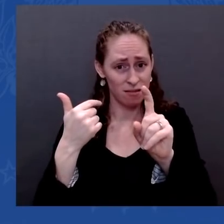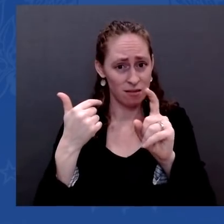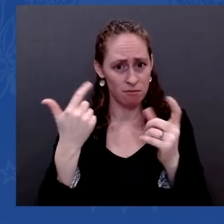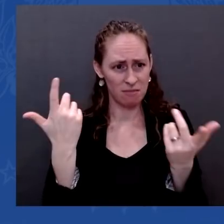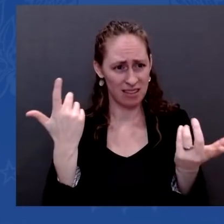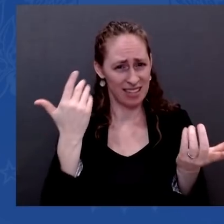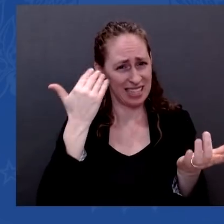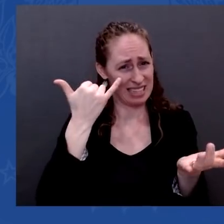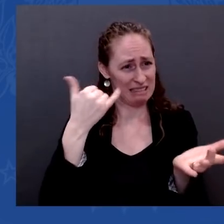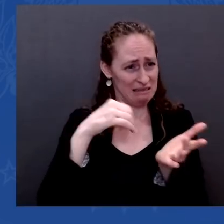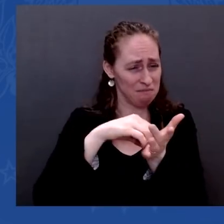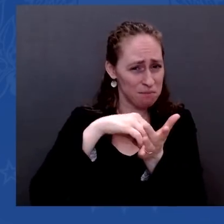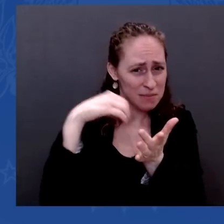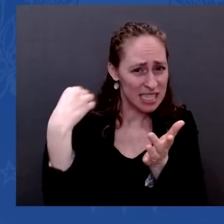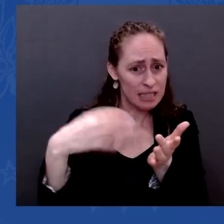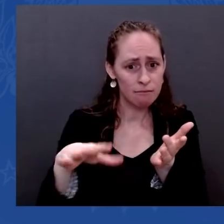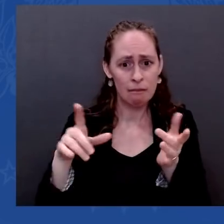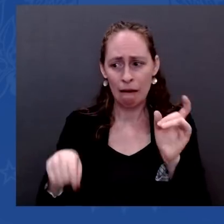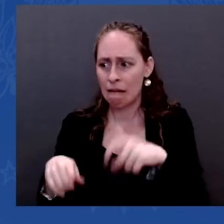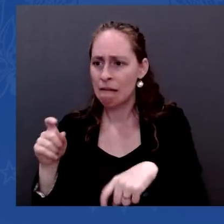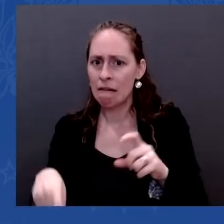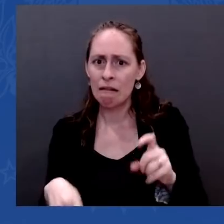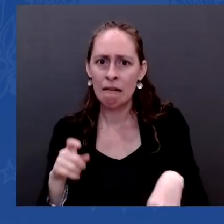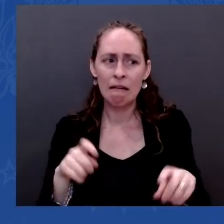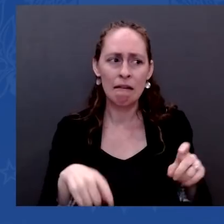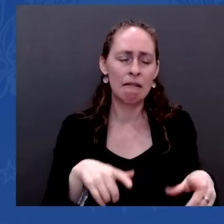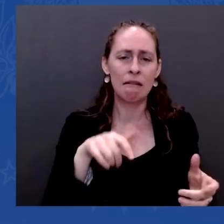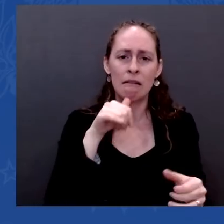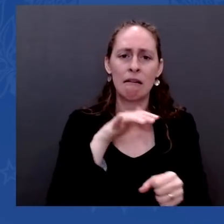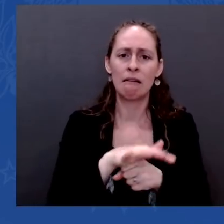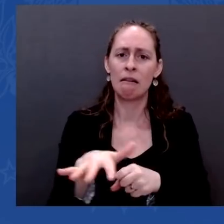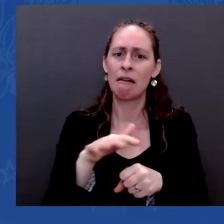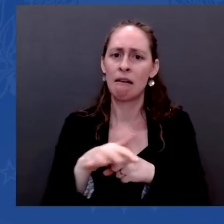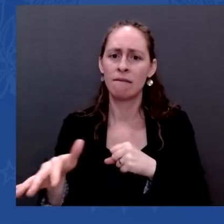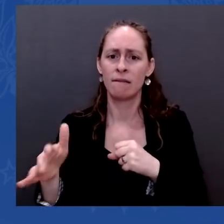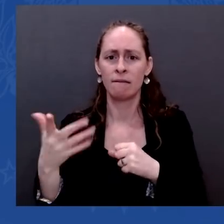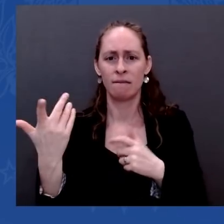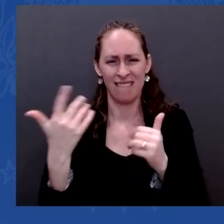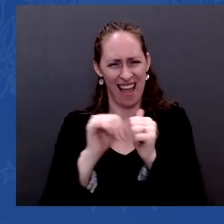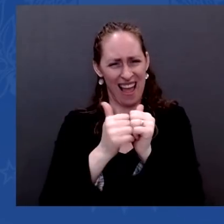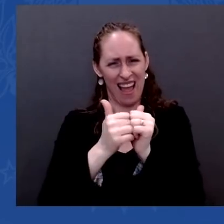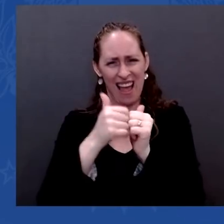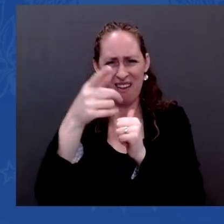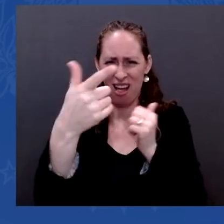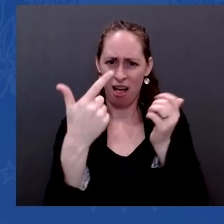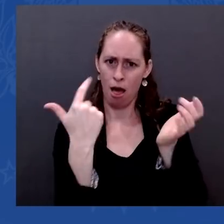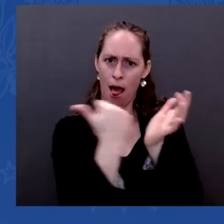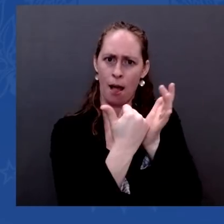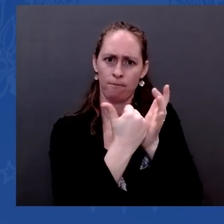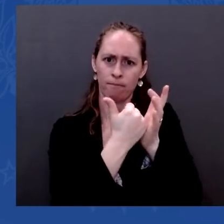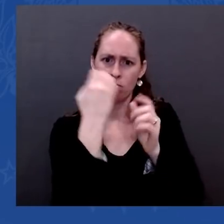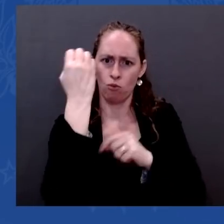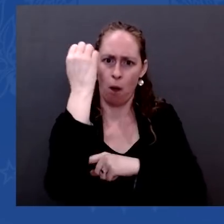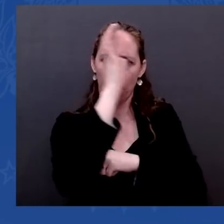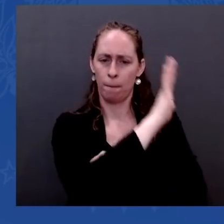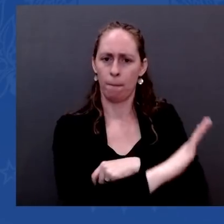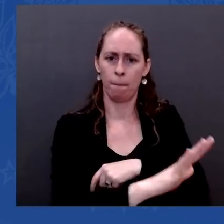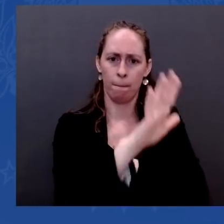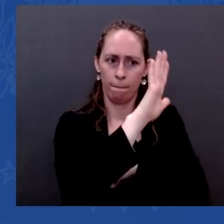And I would like to know from you how you would help Europeans in case of a conflict with Russia. Is this an empty promise, or what can you really do?